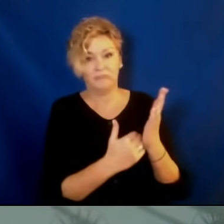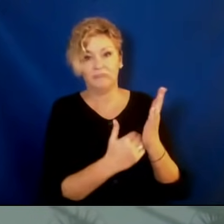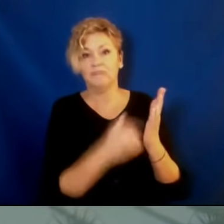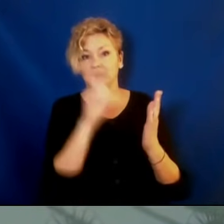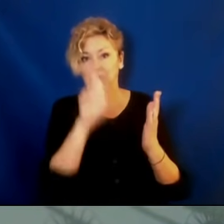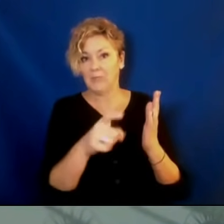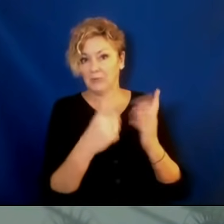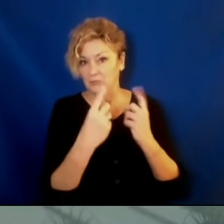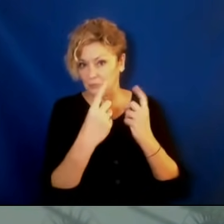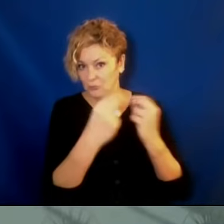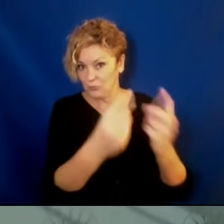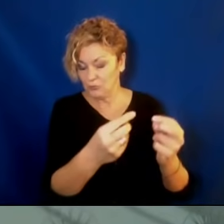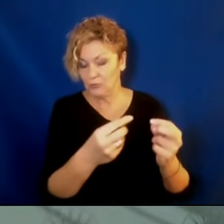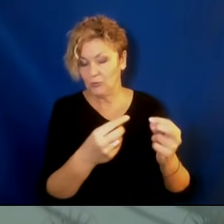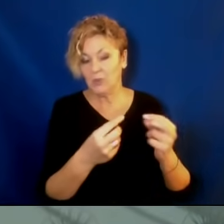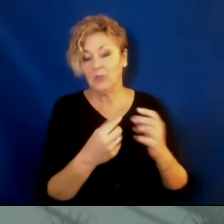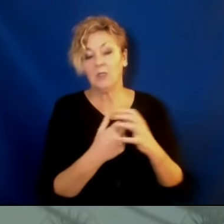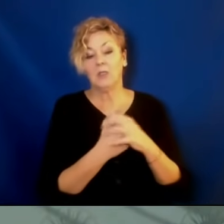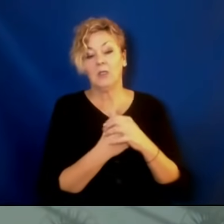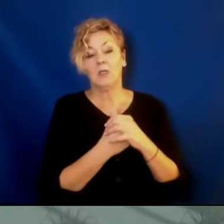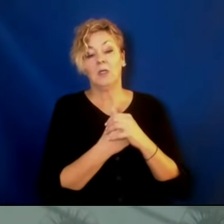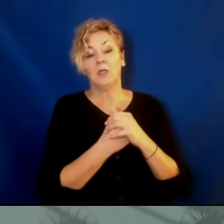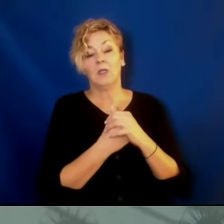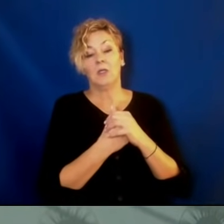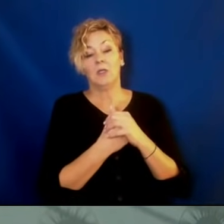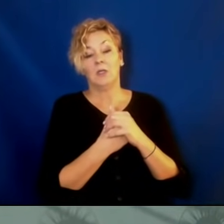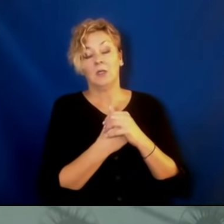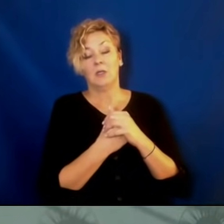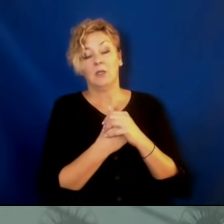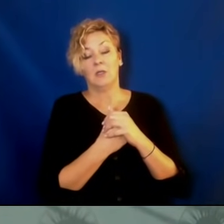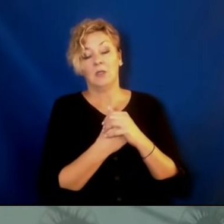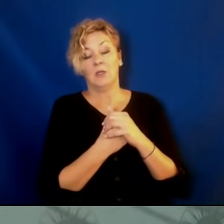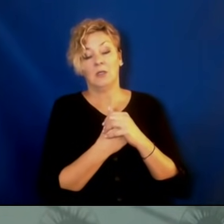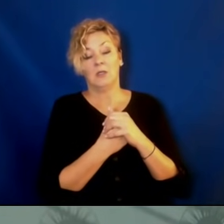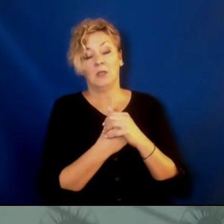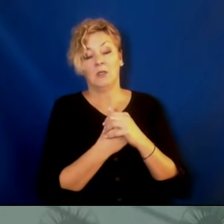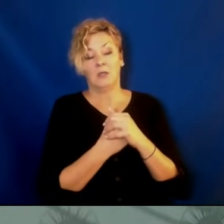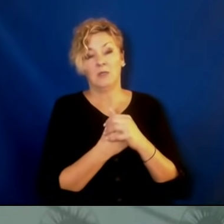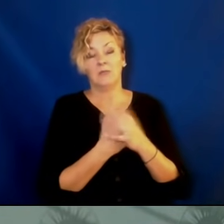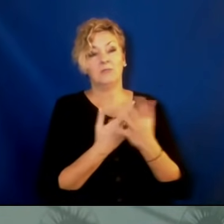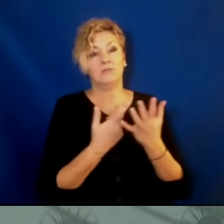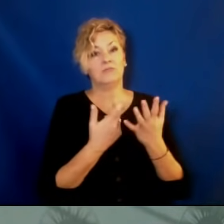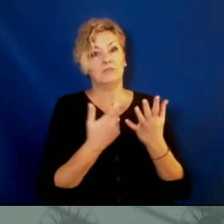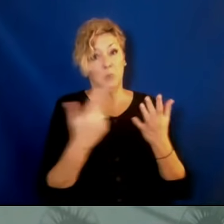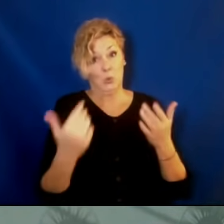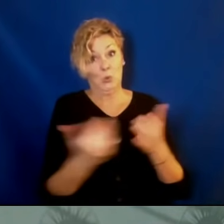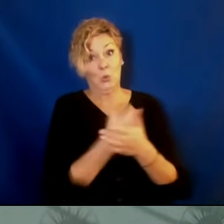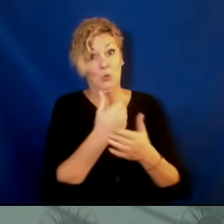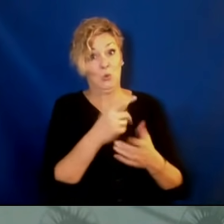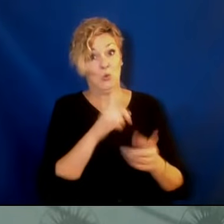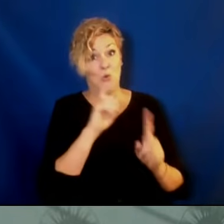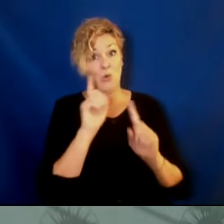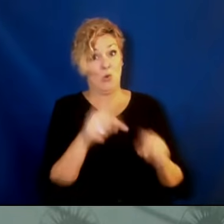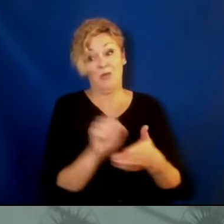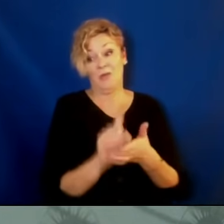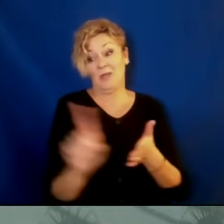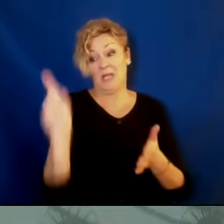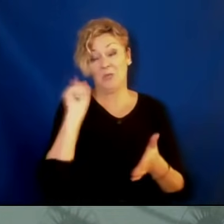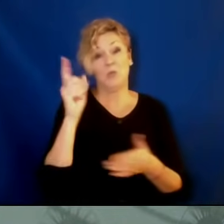It seems like a lot of people are ignoring orders. So what next people are not following orders already in place?